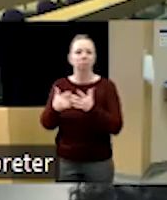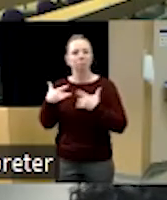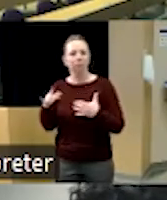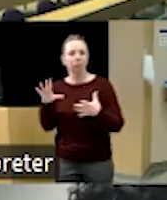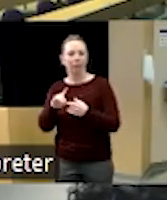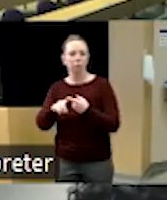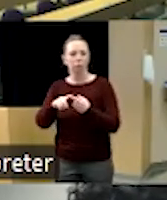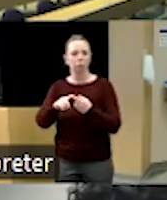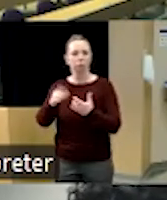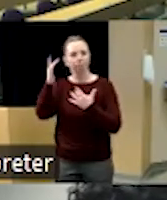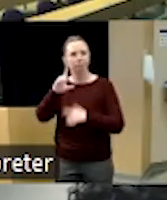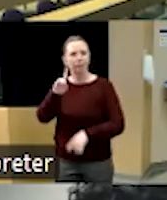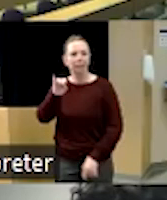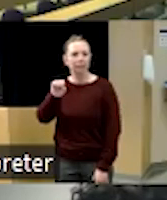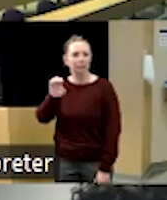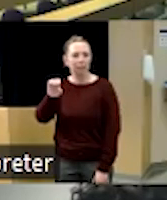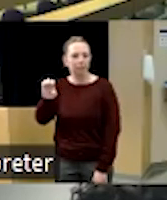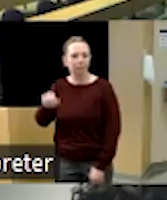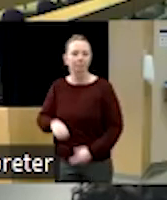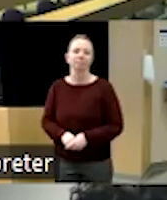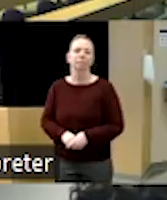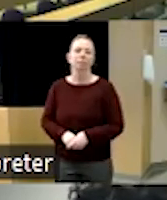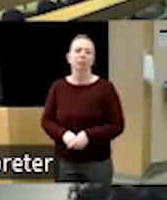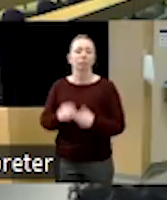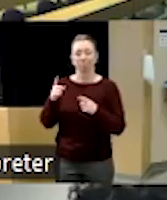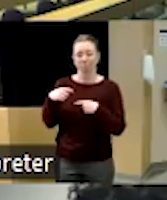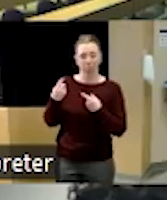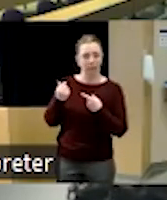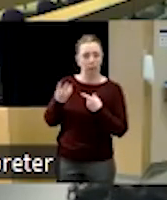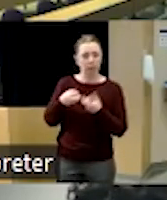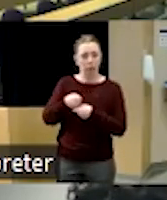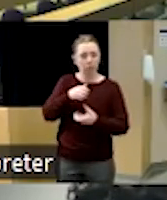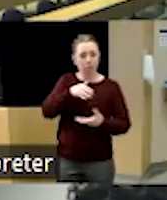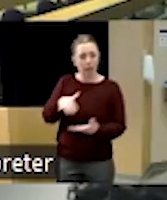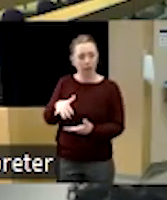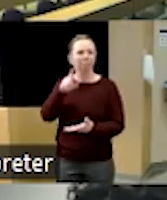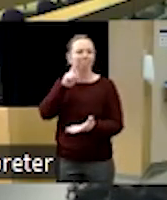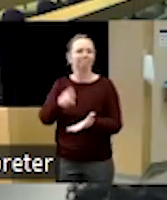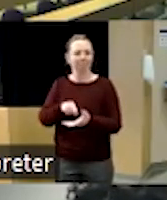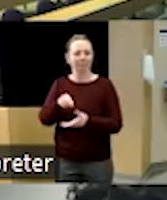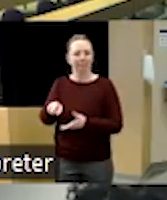we have learned from the last last years it's often independent from structural changes and